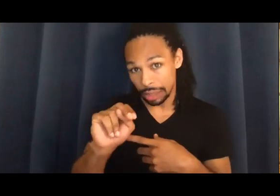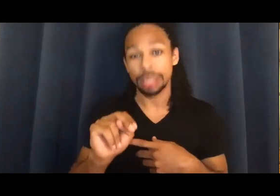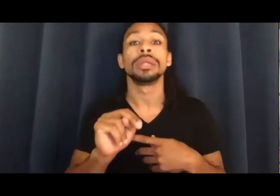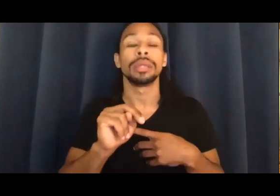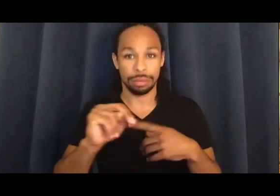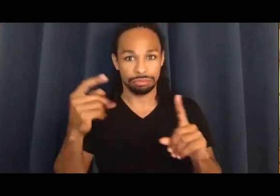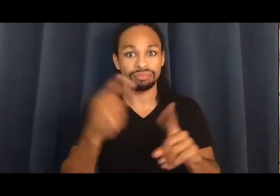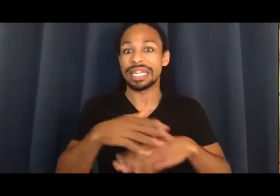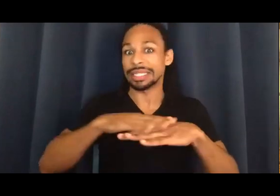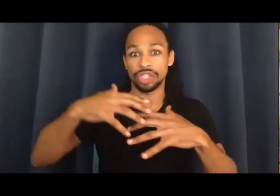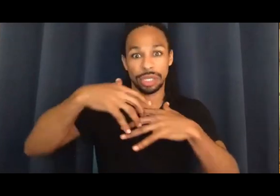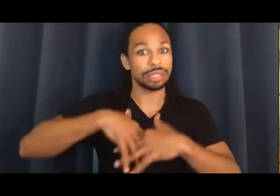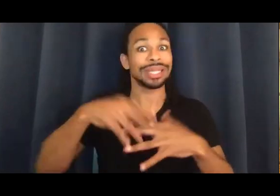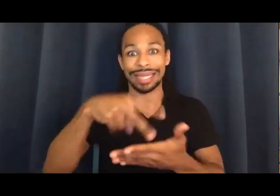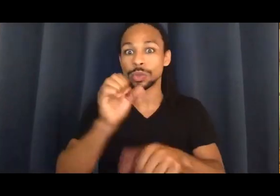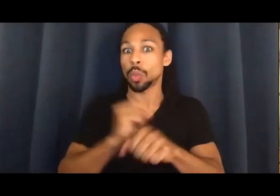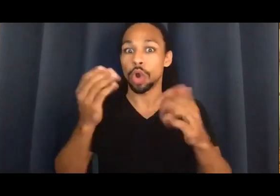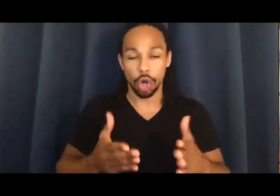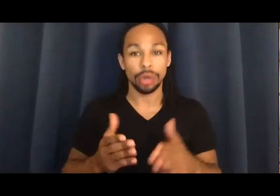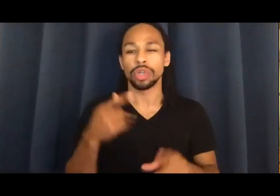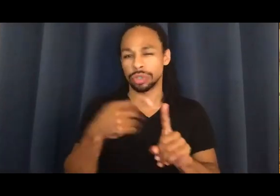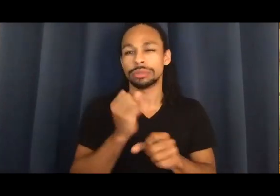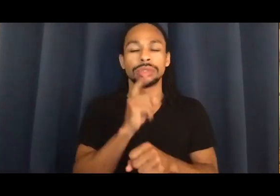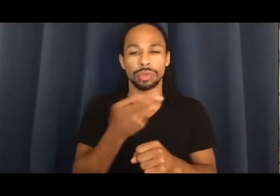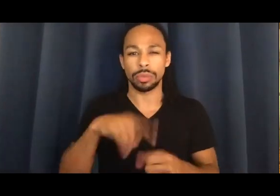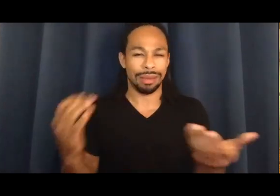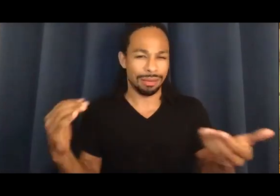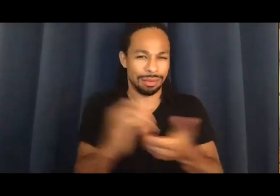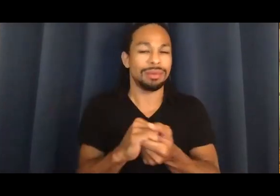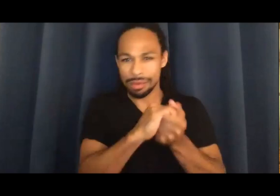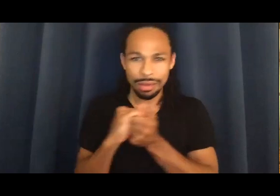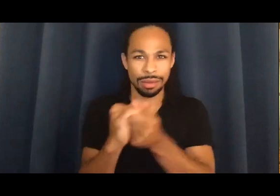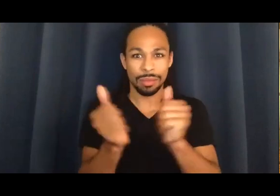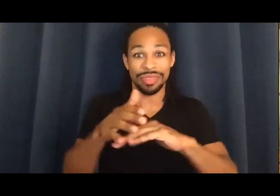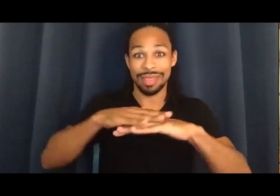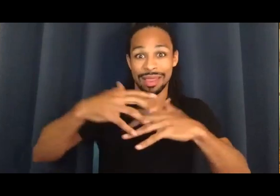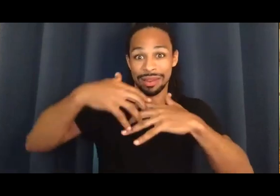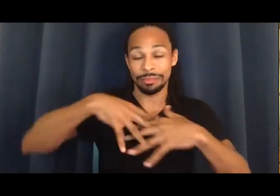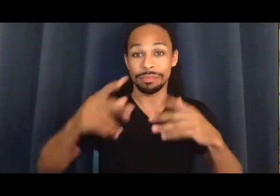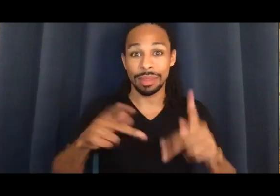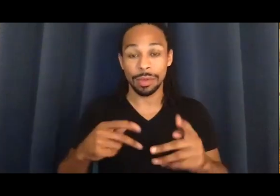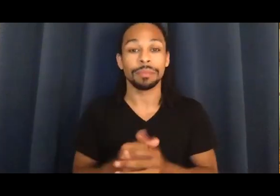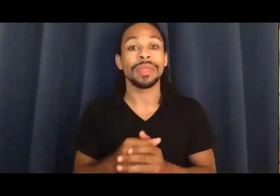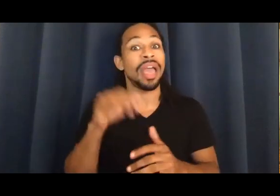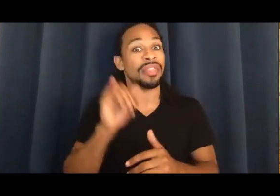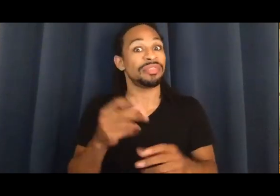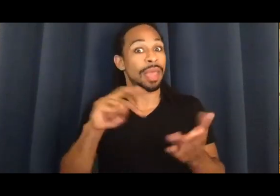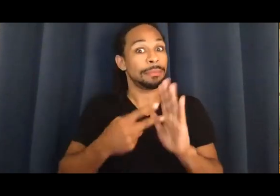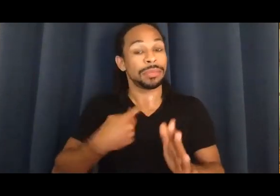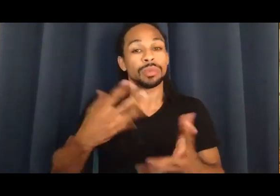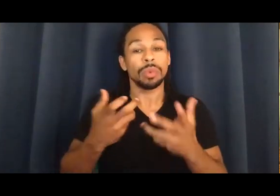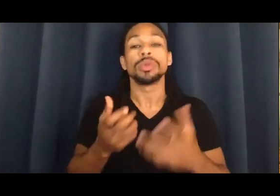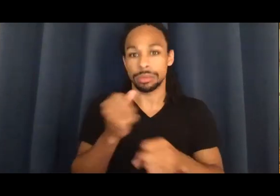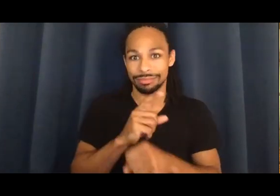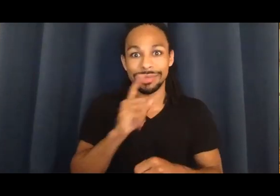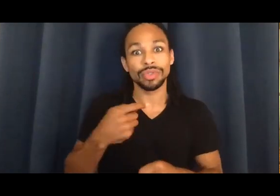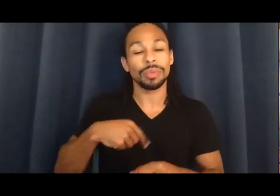this allyship. This includes taking actionable steps towards reparations in this initial instance by nurturing relationships with local indigenous